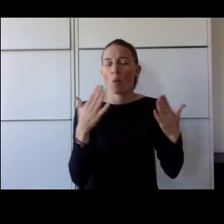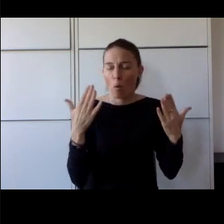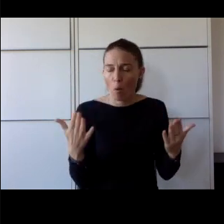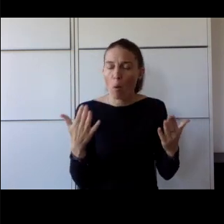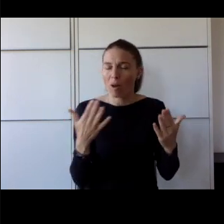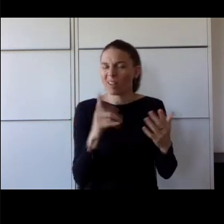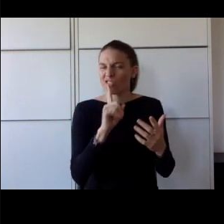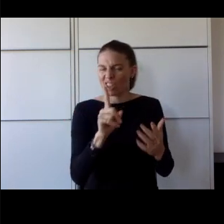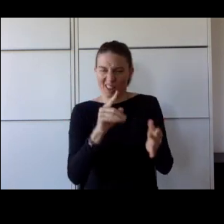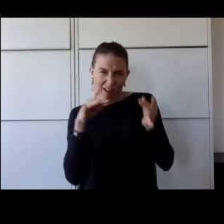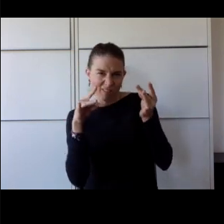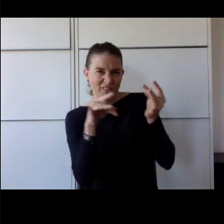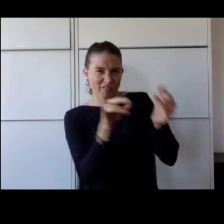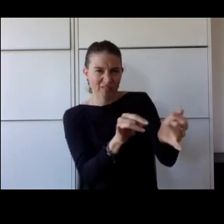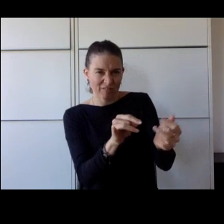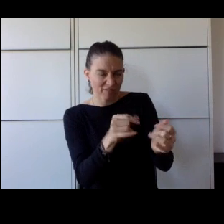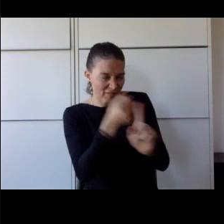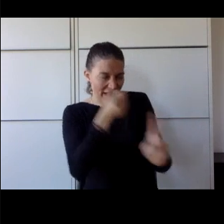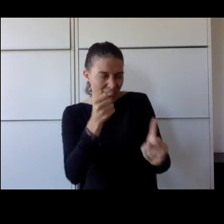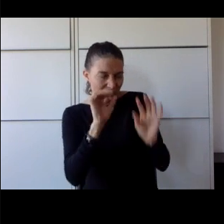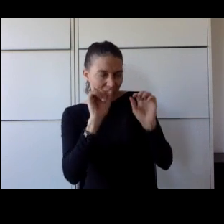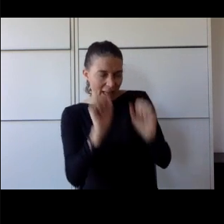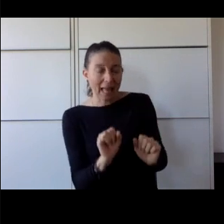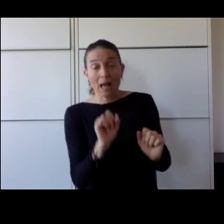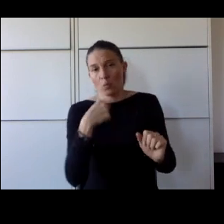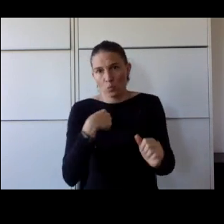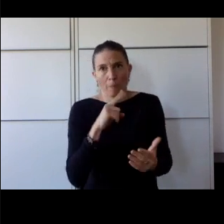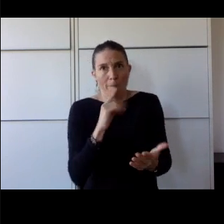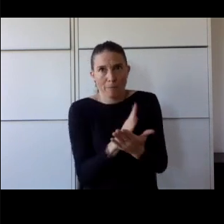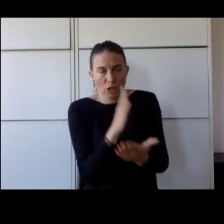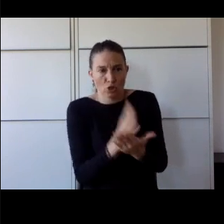but this is what we try to ensure. If Alejandro wants to add...